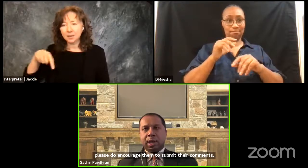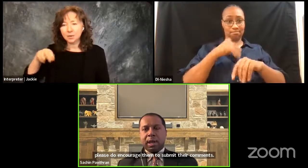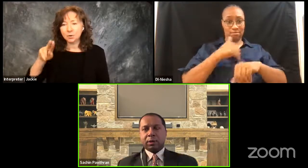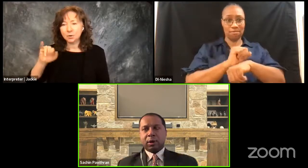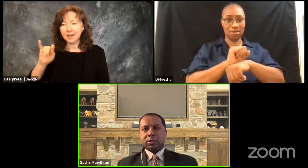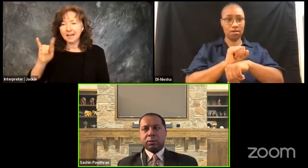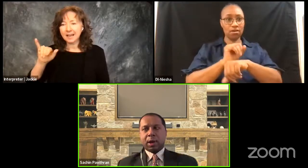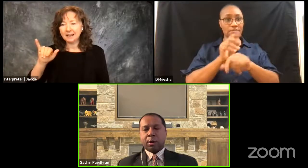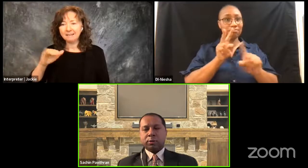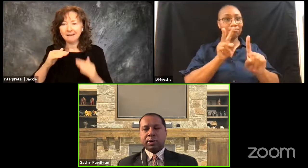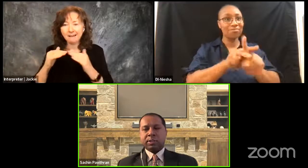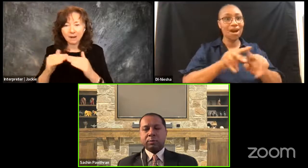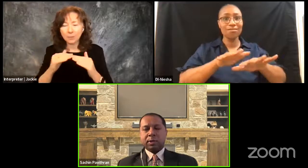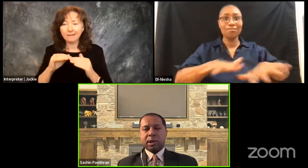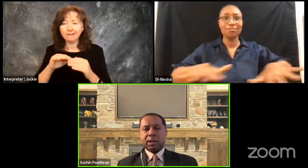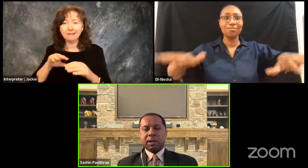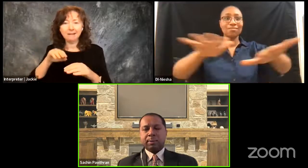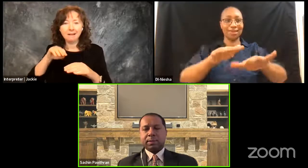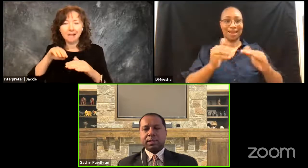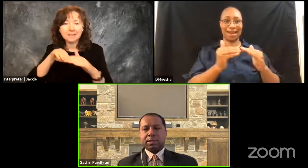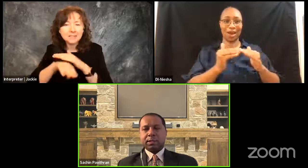and also outreach with tribal nations.